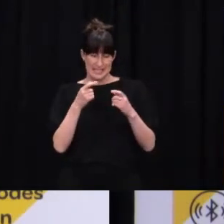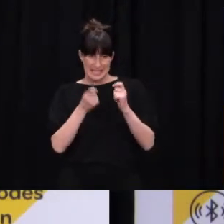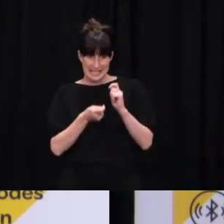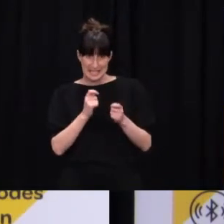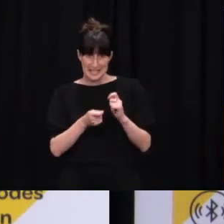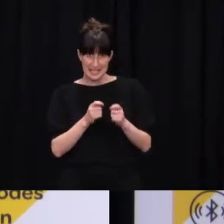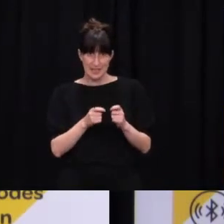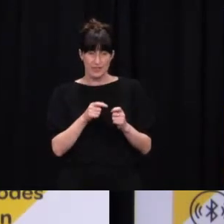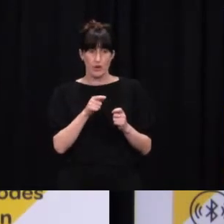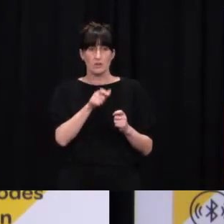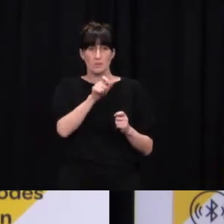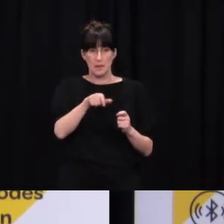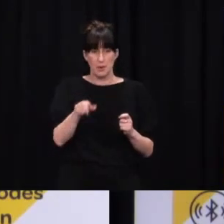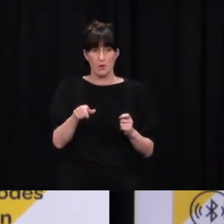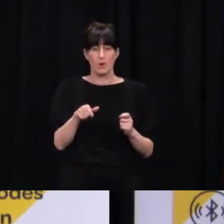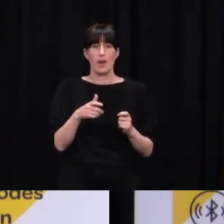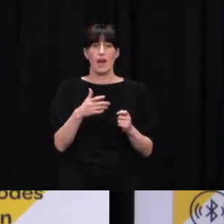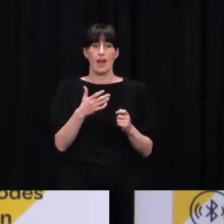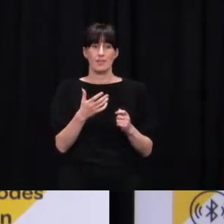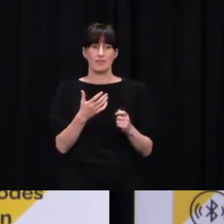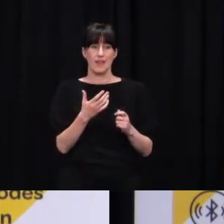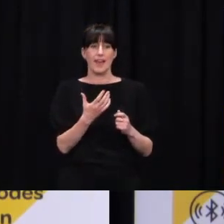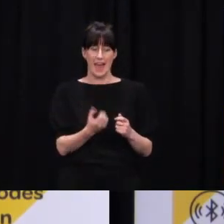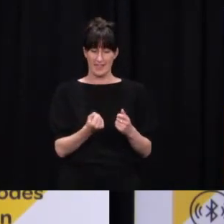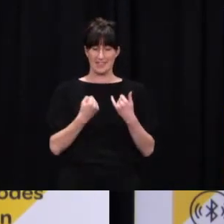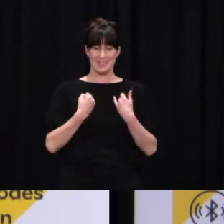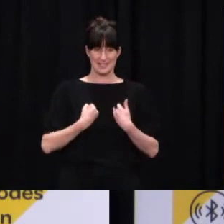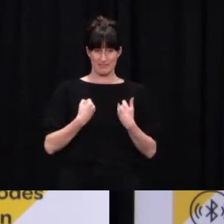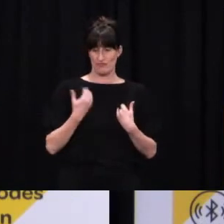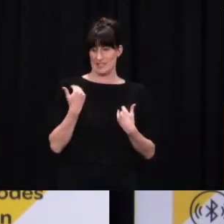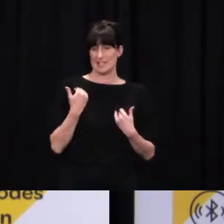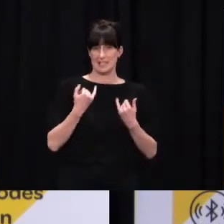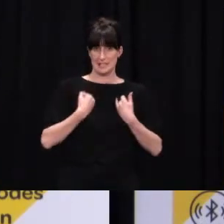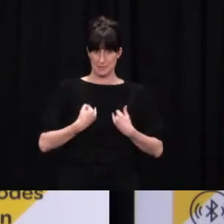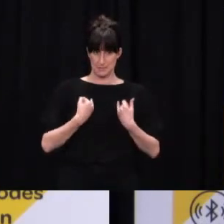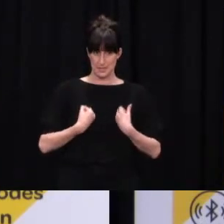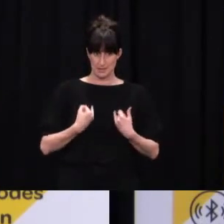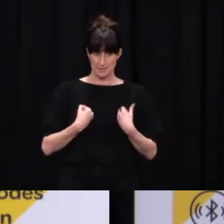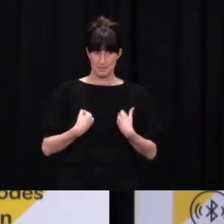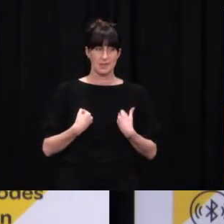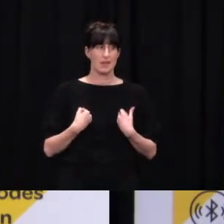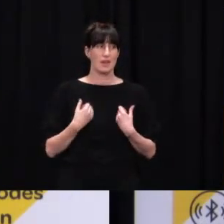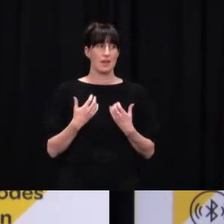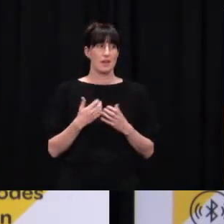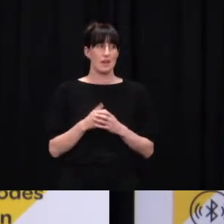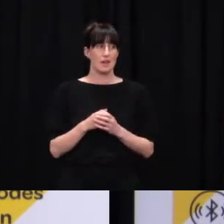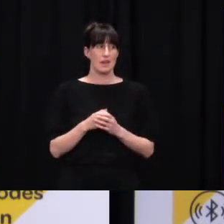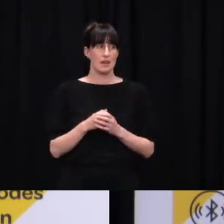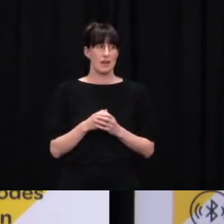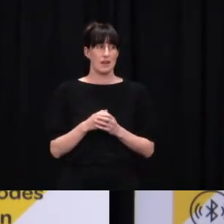been diagnosed are very indicative that these are very